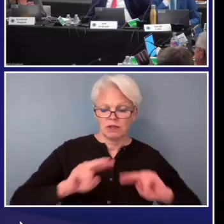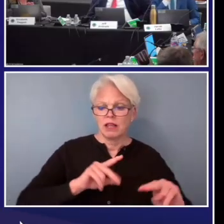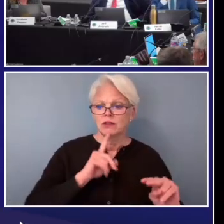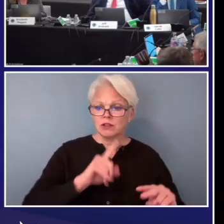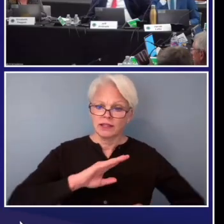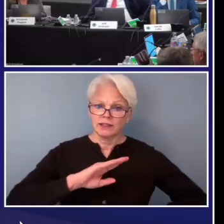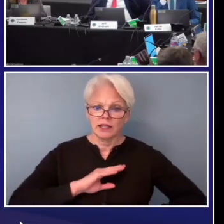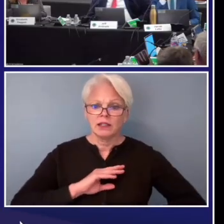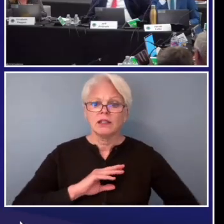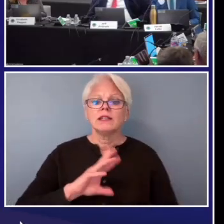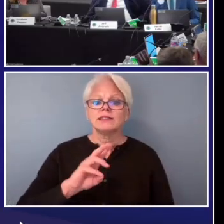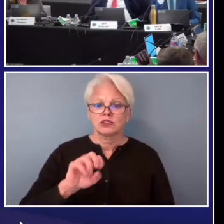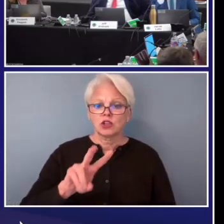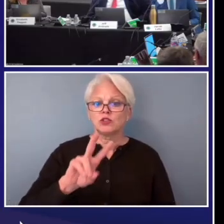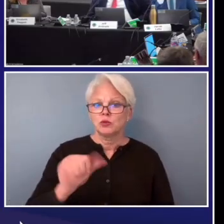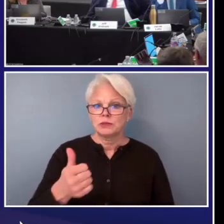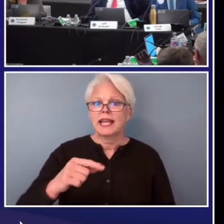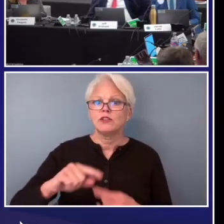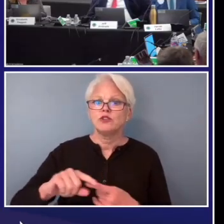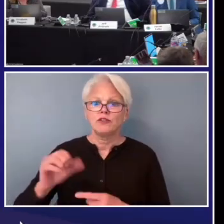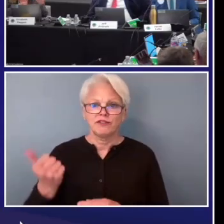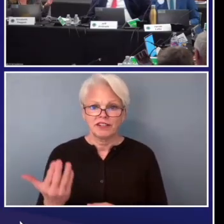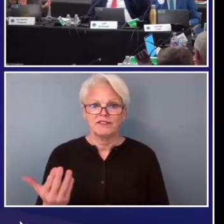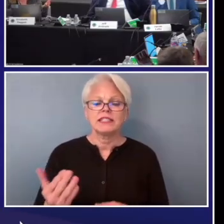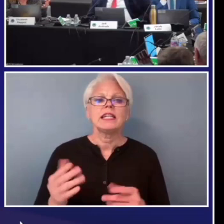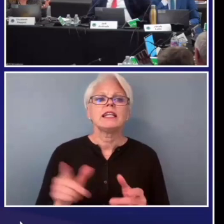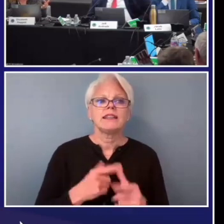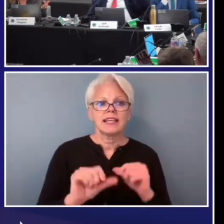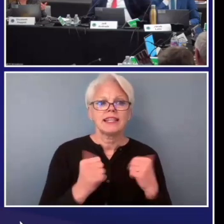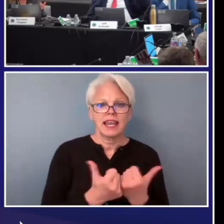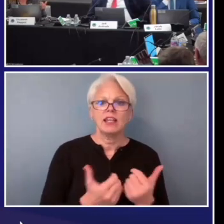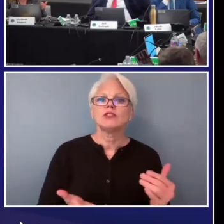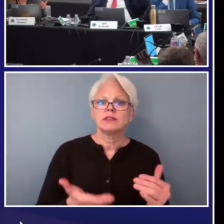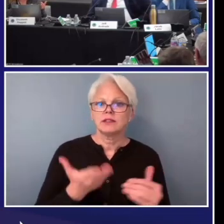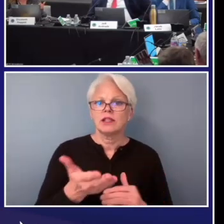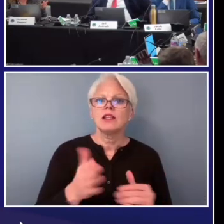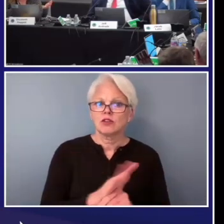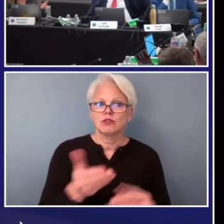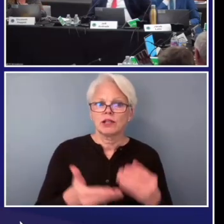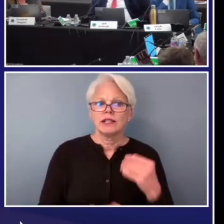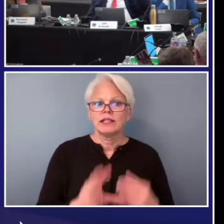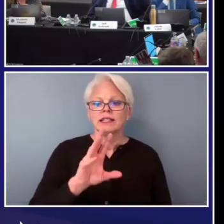to 15, then the agency could submit the rest of the full petition, which is 60216 through 28.